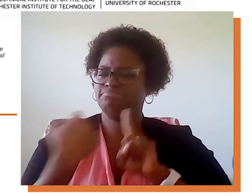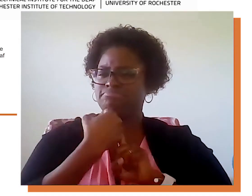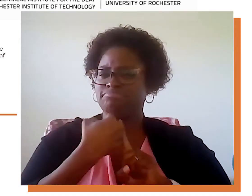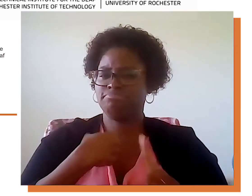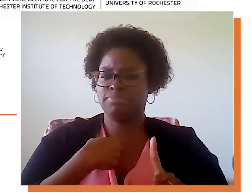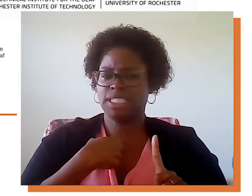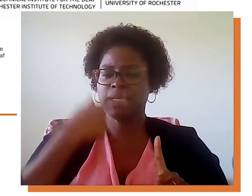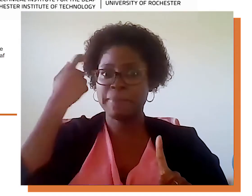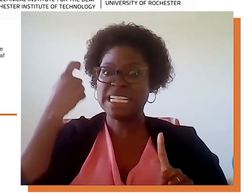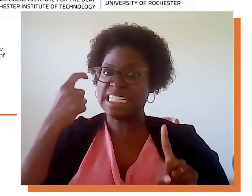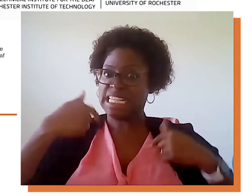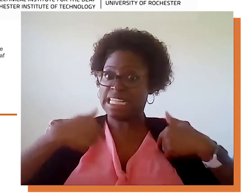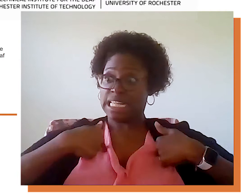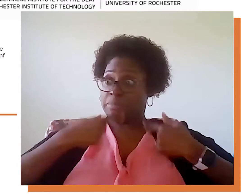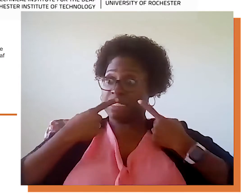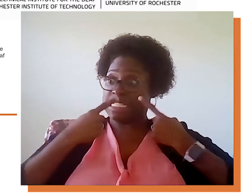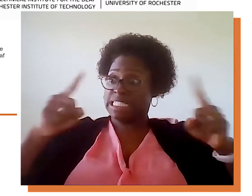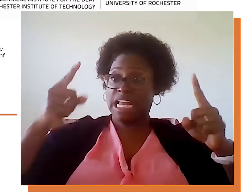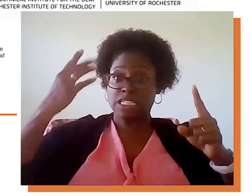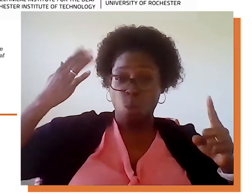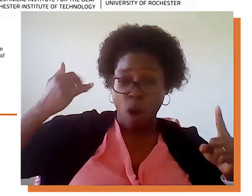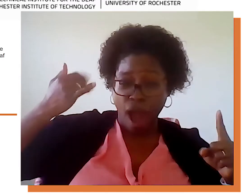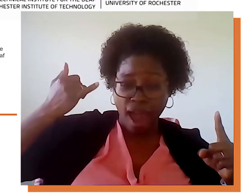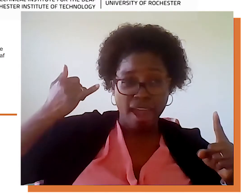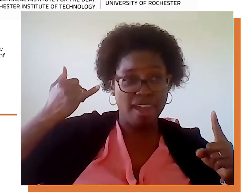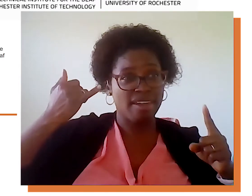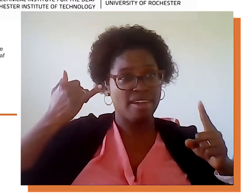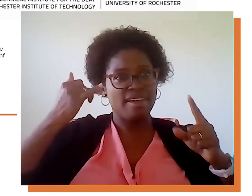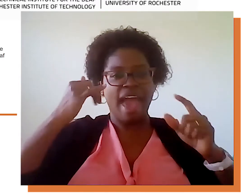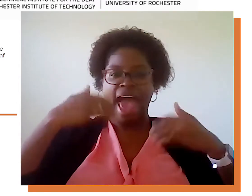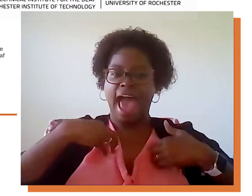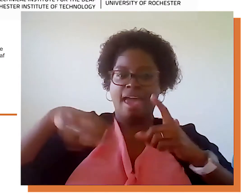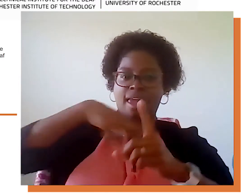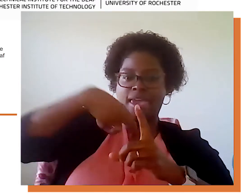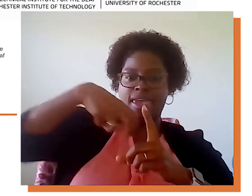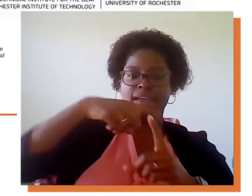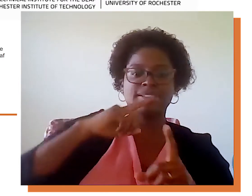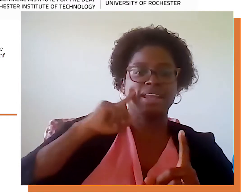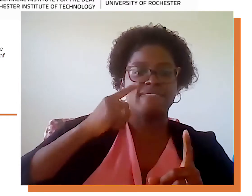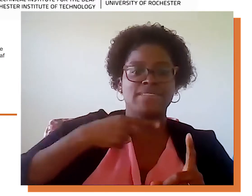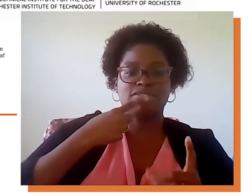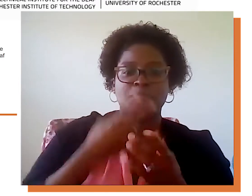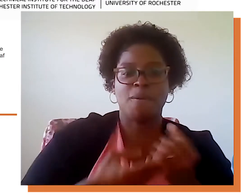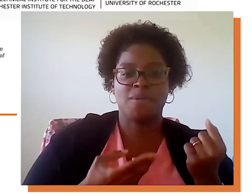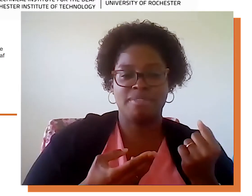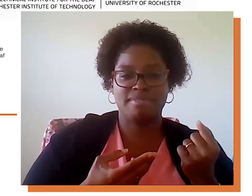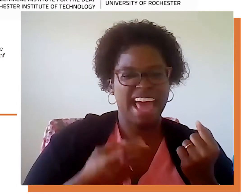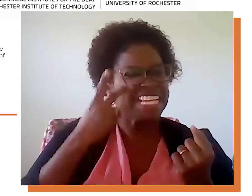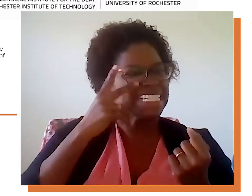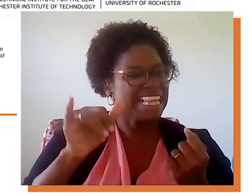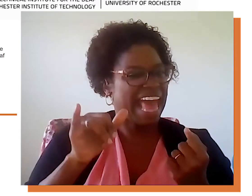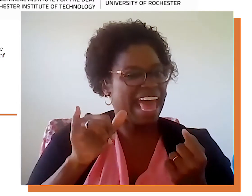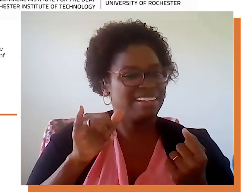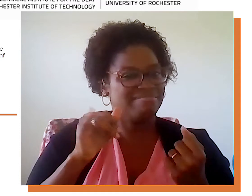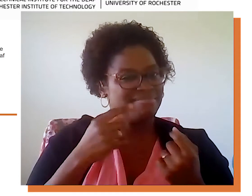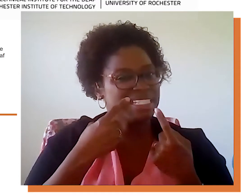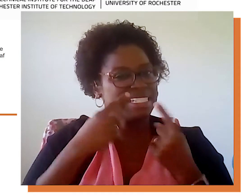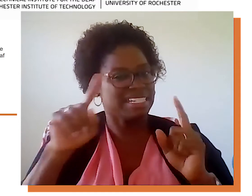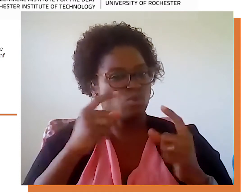And that had a huge impact on me, because I look back at my success, I really oscillated between the deaf and hearing worlds.